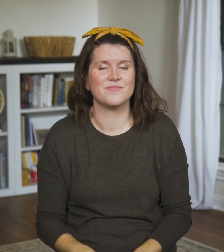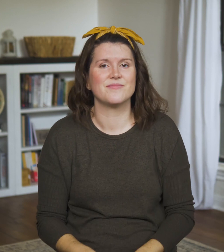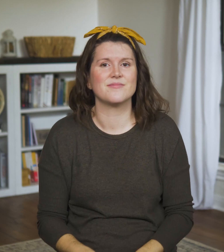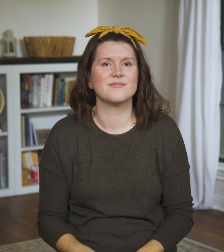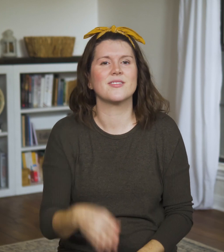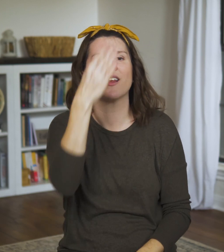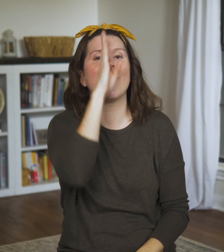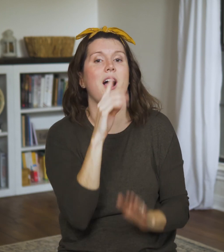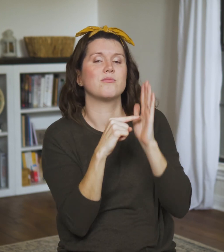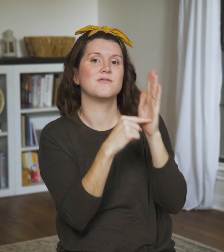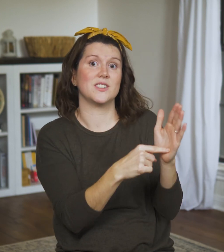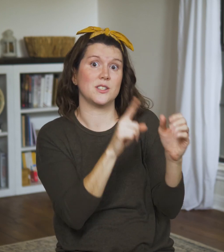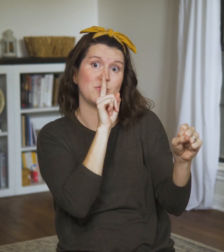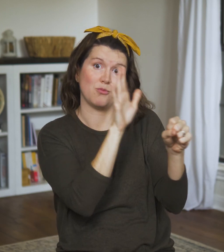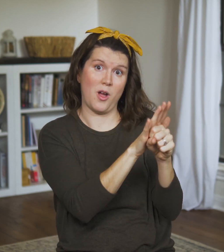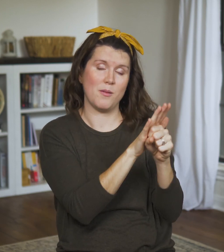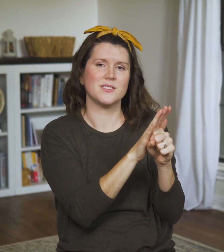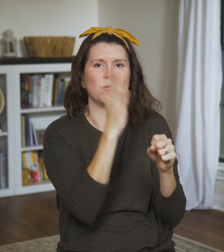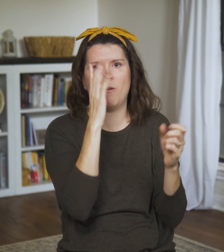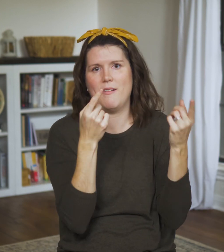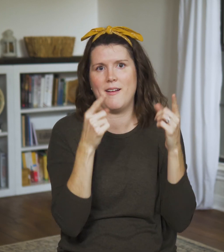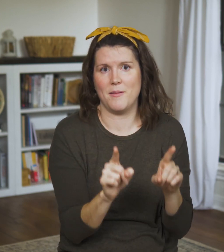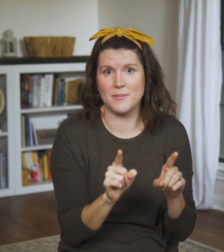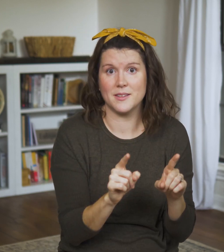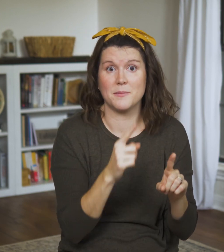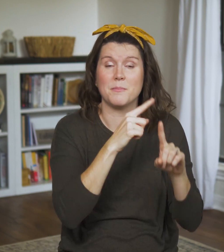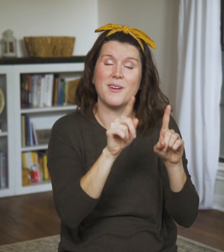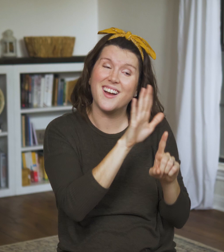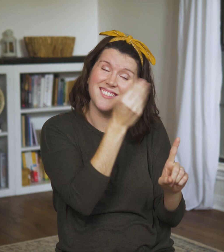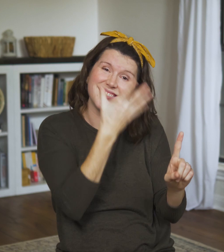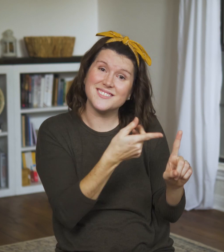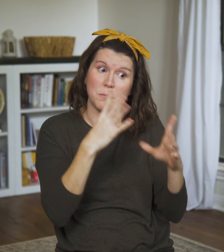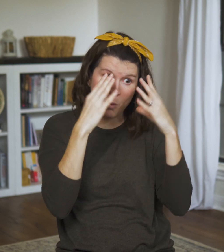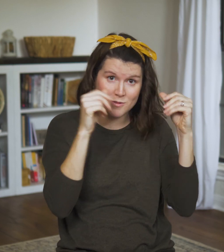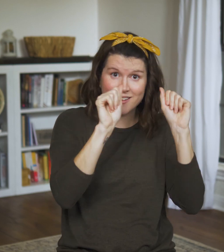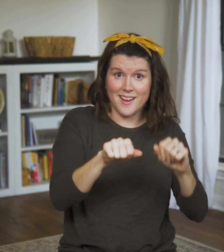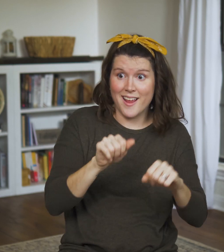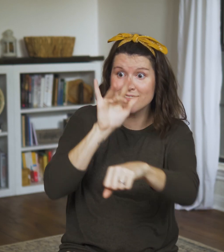He orders Moses to give them what would’ve belonged to their father.